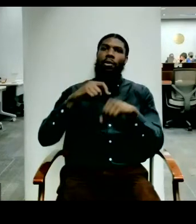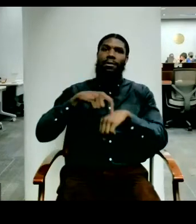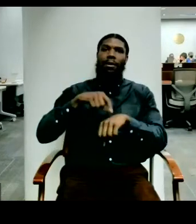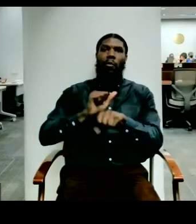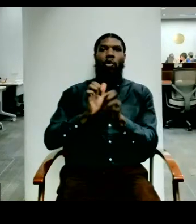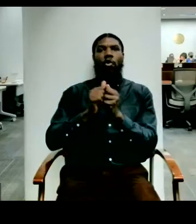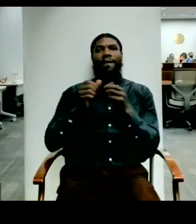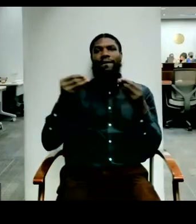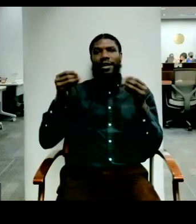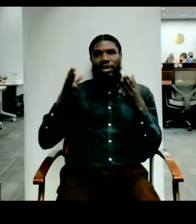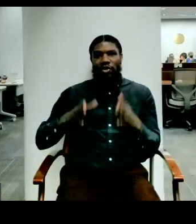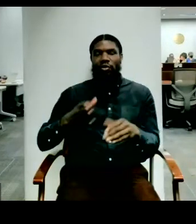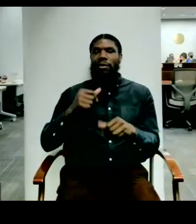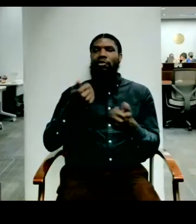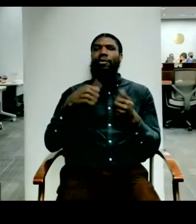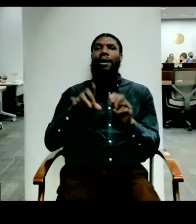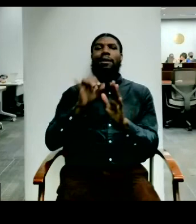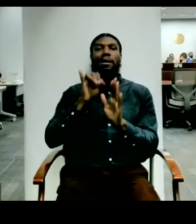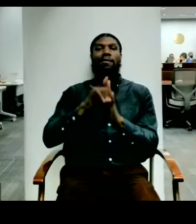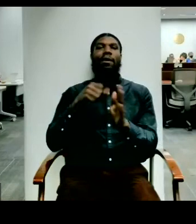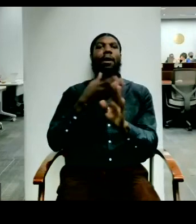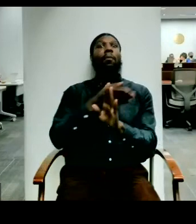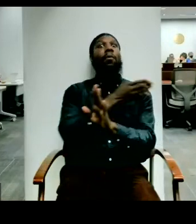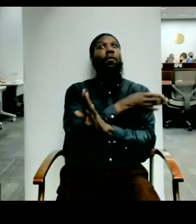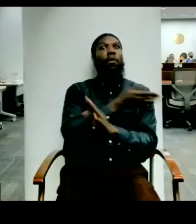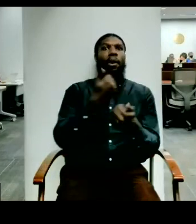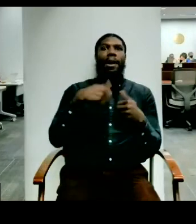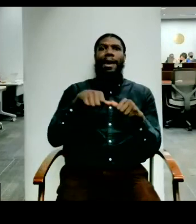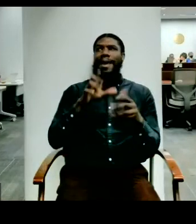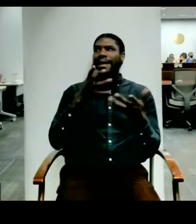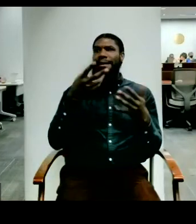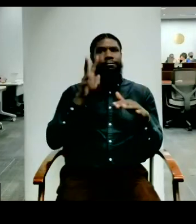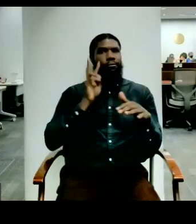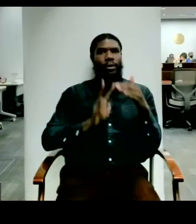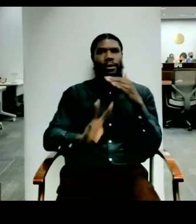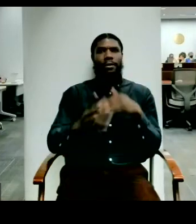identify beforehand whether there is some unintentional bias as you are of this. But